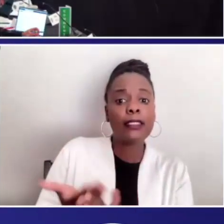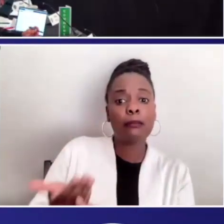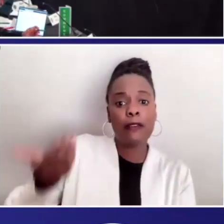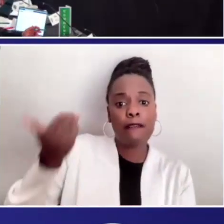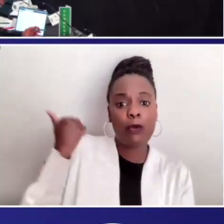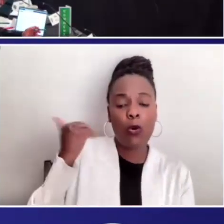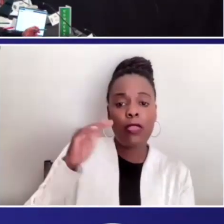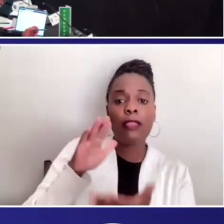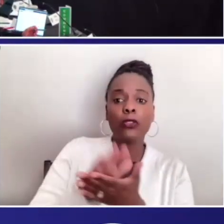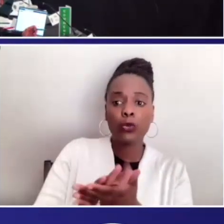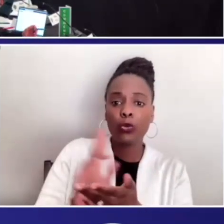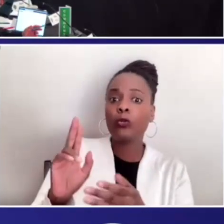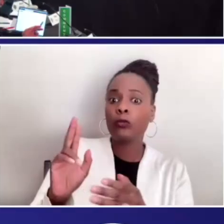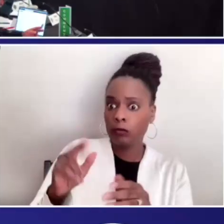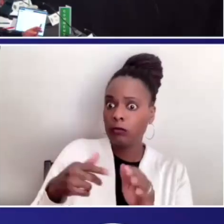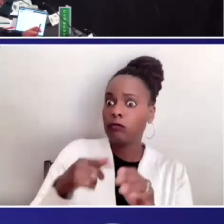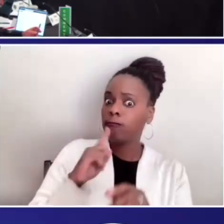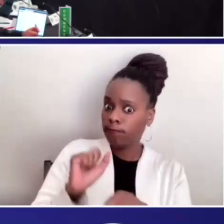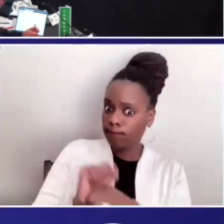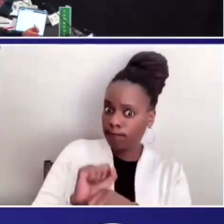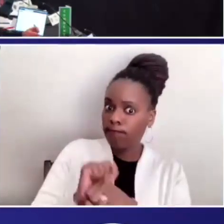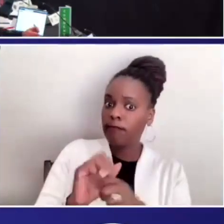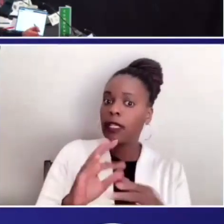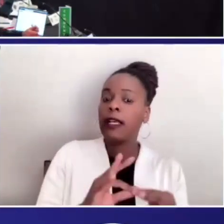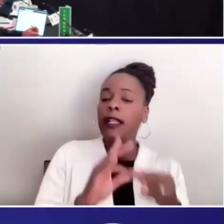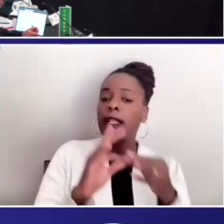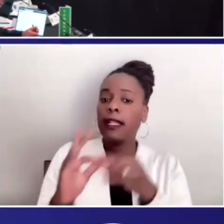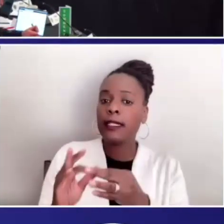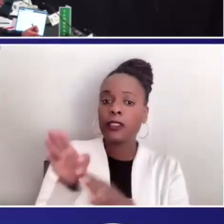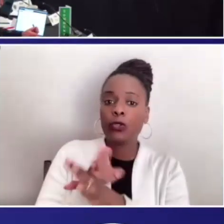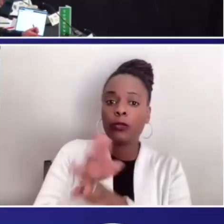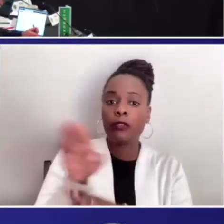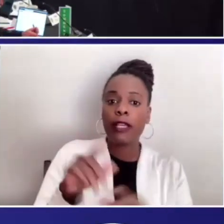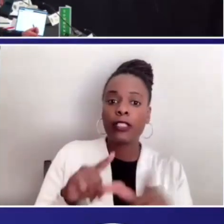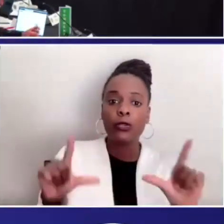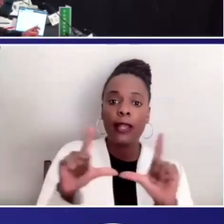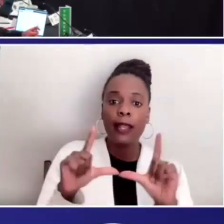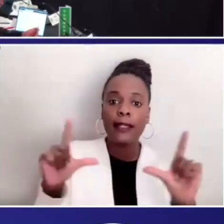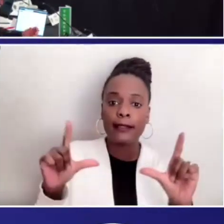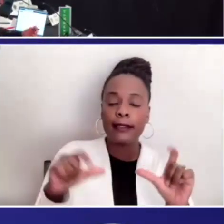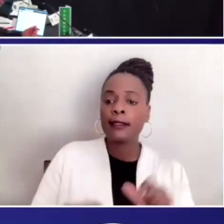it as a professional degree, linked it to professional licensure, or had, you know, something within their